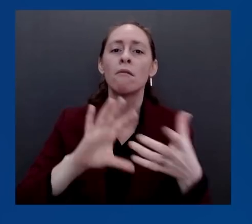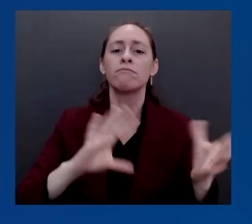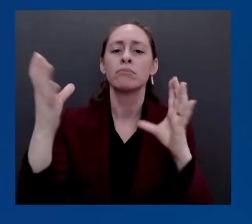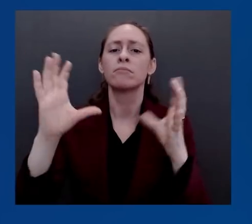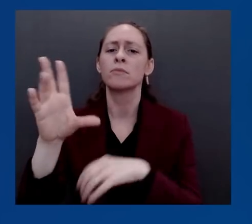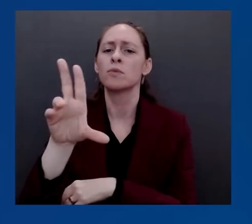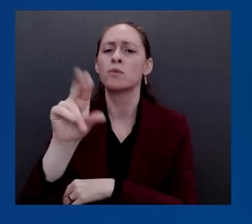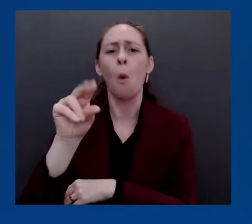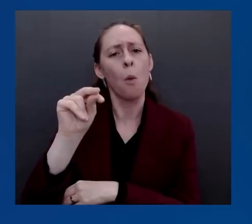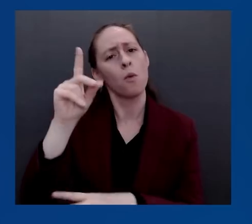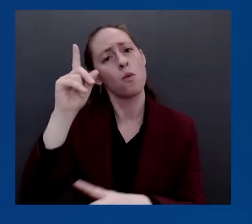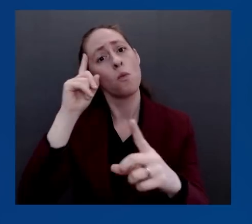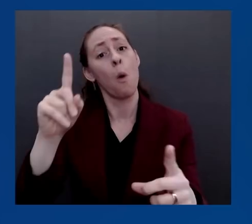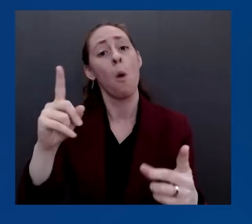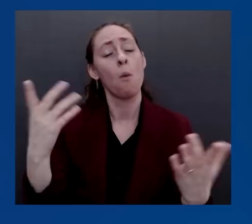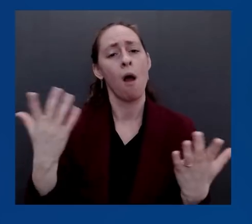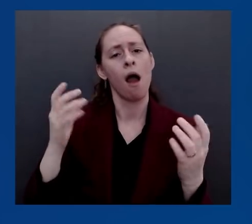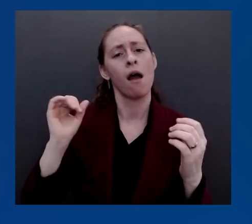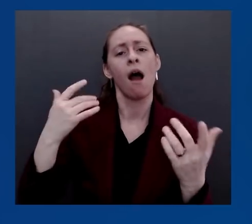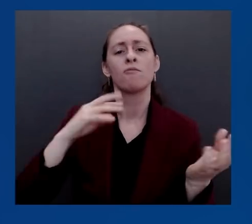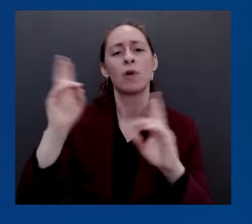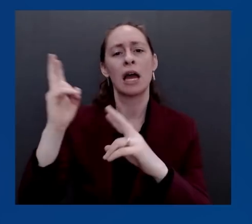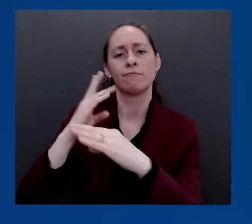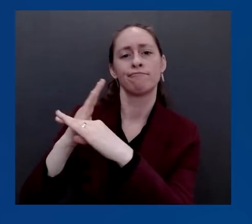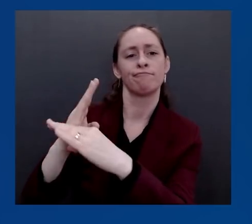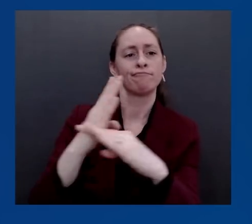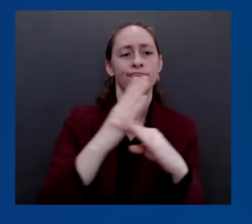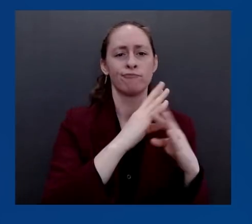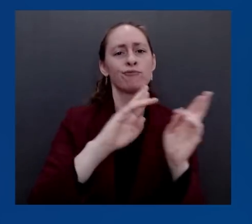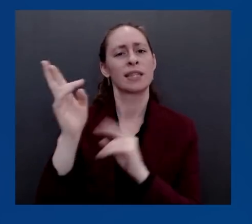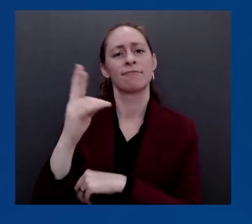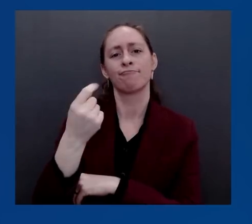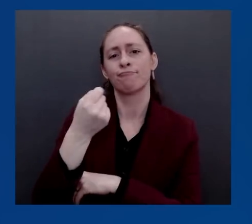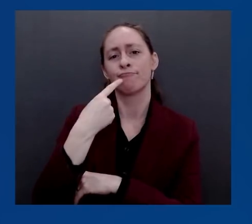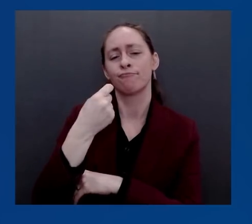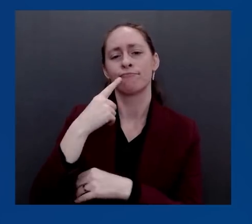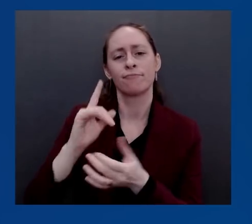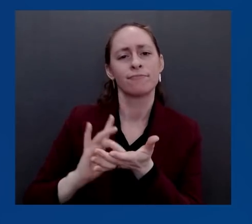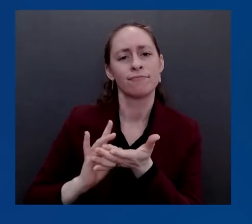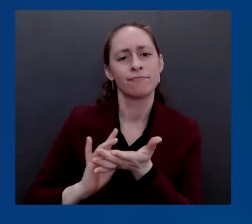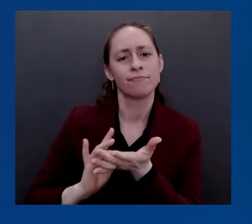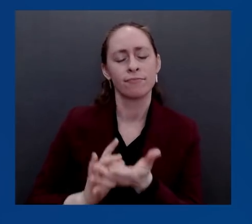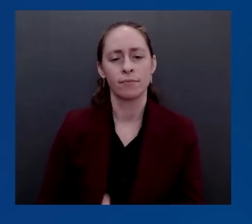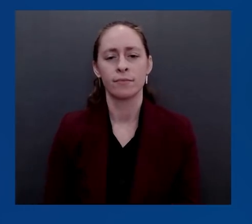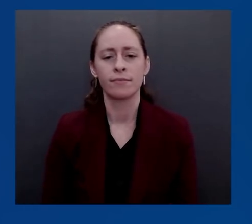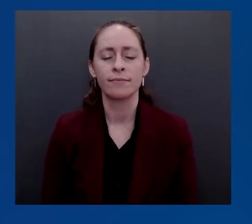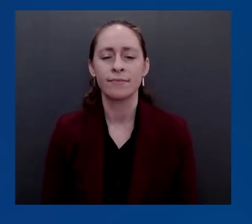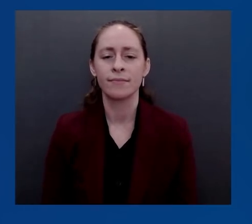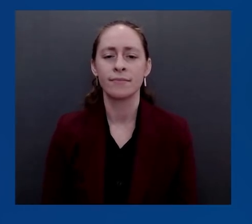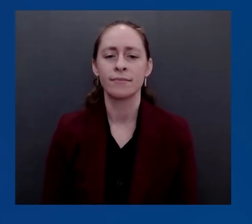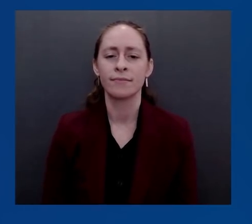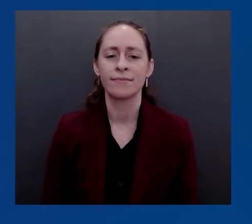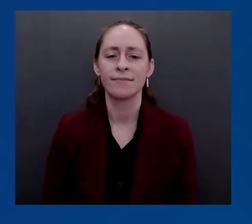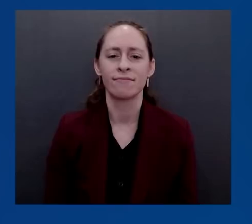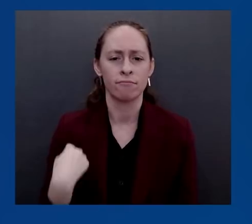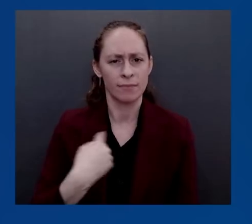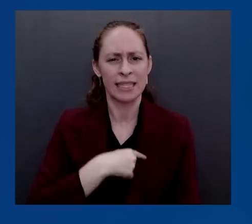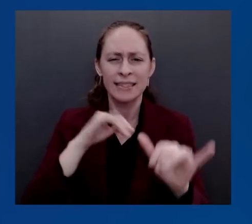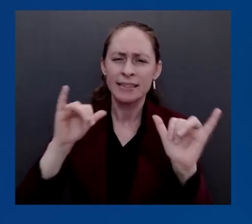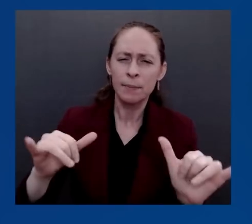led by the science and epidemiologic trends and one that relies on the powerful tools we already have including vaccines,